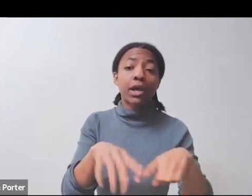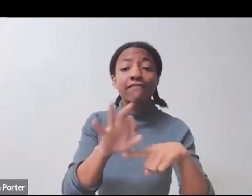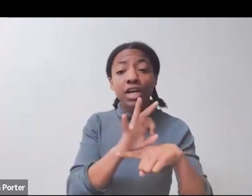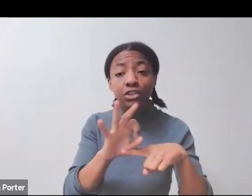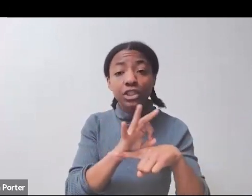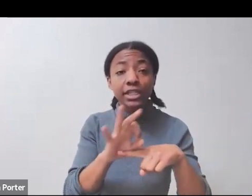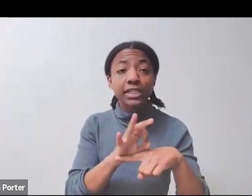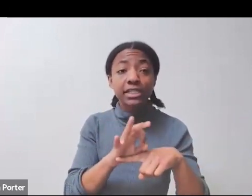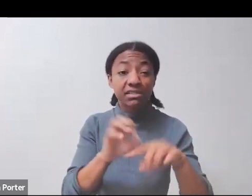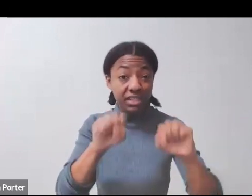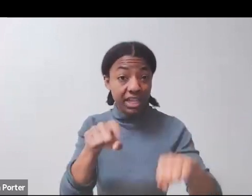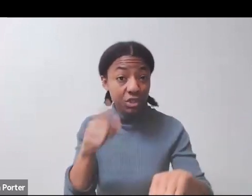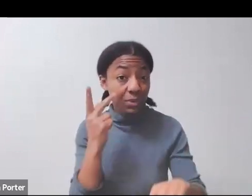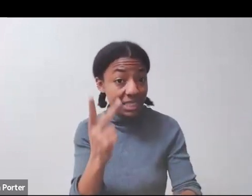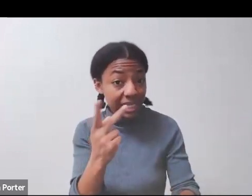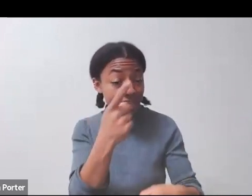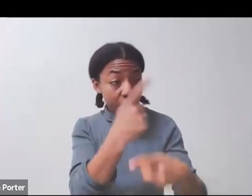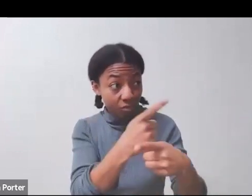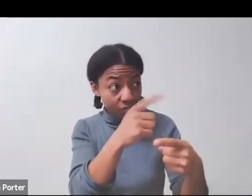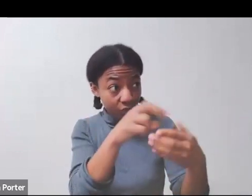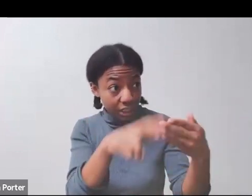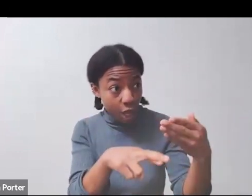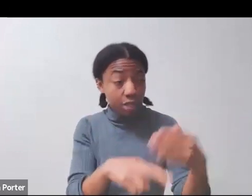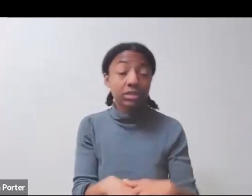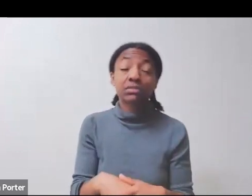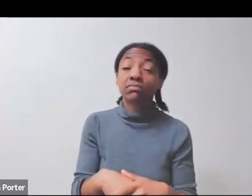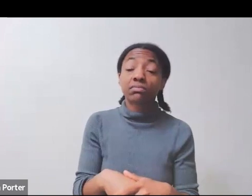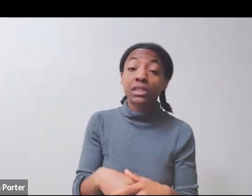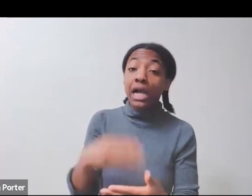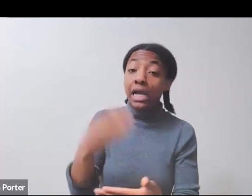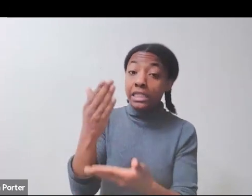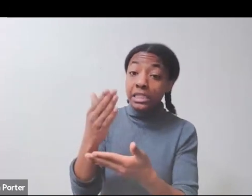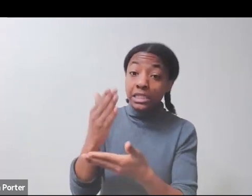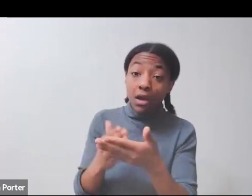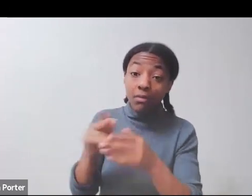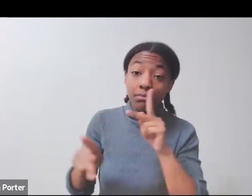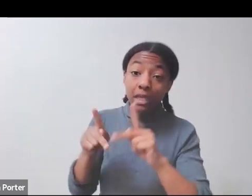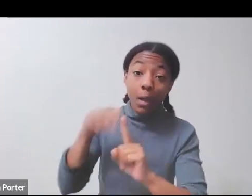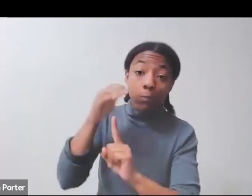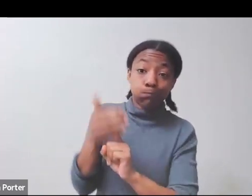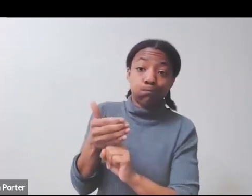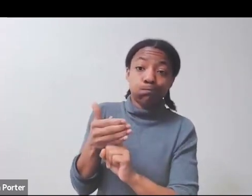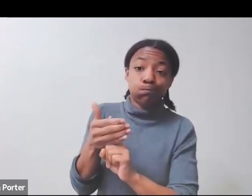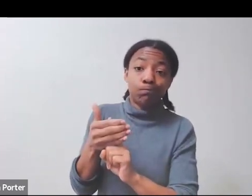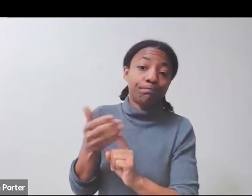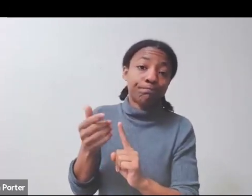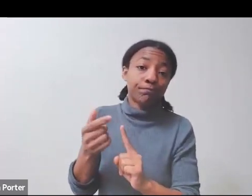Those questions will get some folks who won't say, "Well, I have a disability." I think about my own mother. She's had six joint replacements,